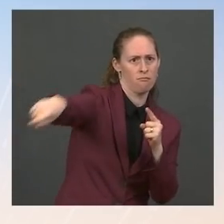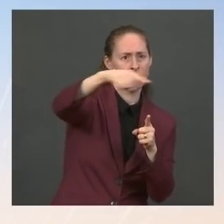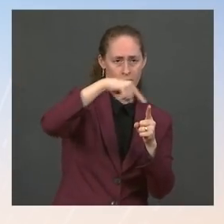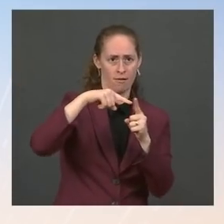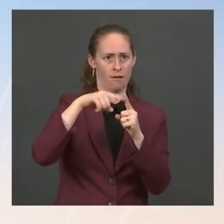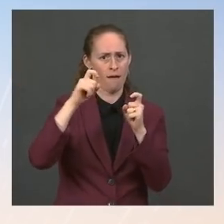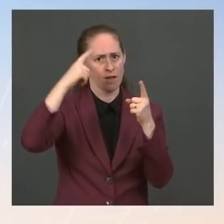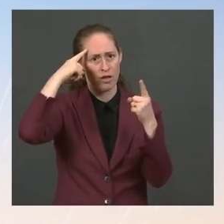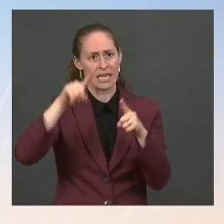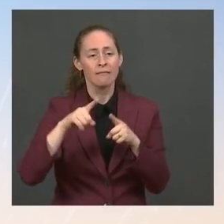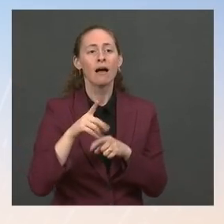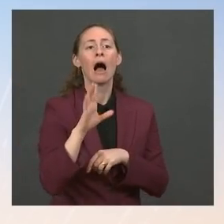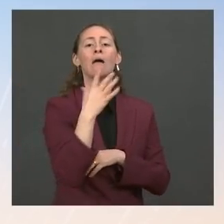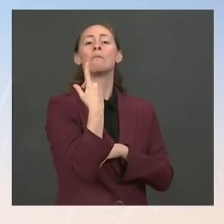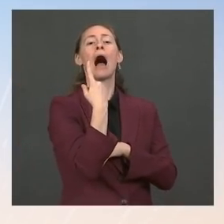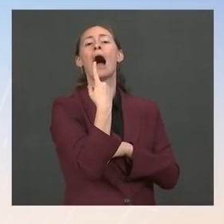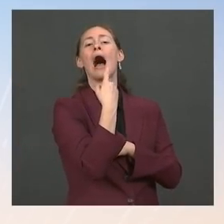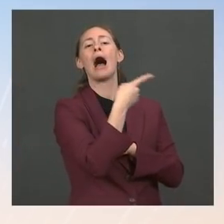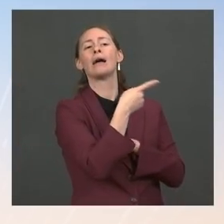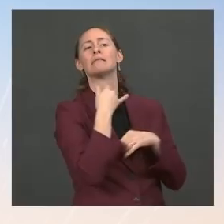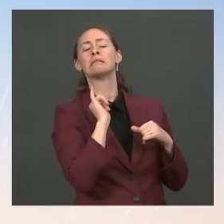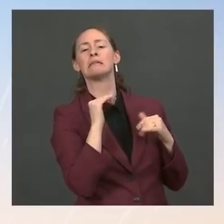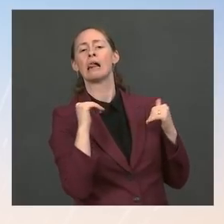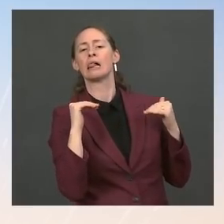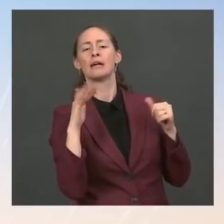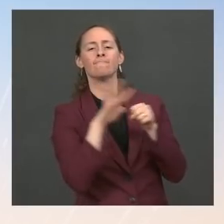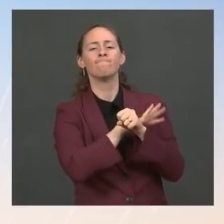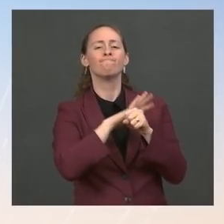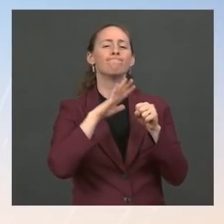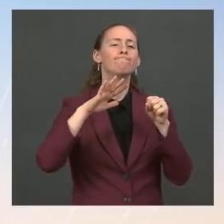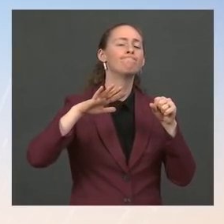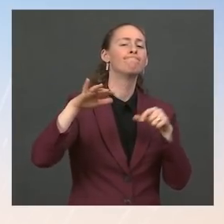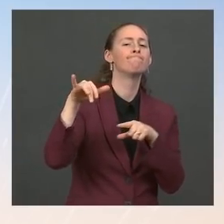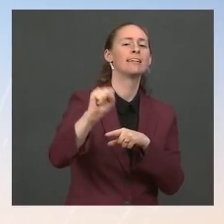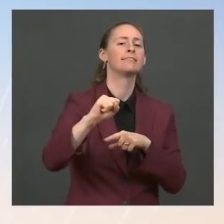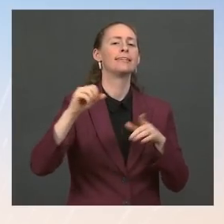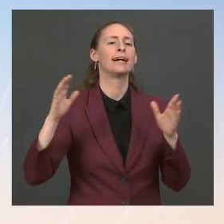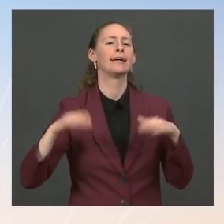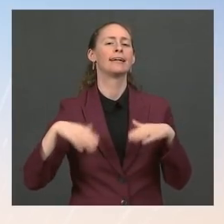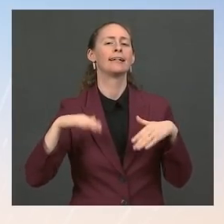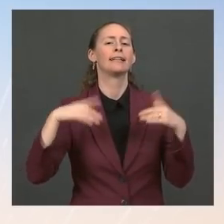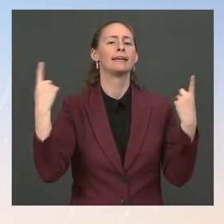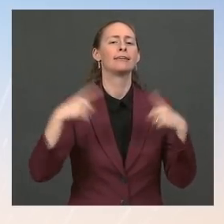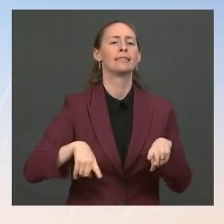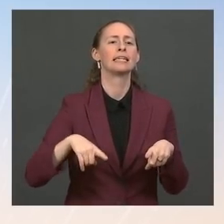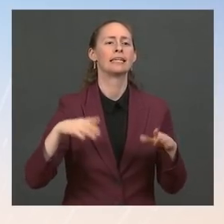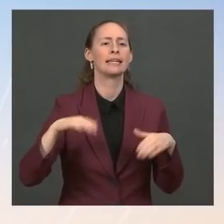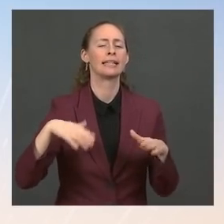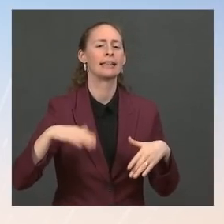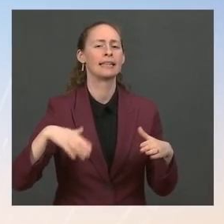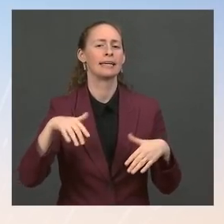and has not yet joined the consensus. And our hope is certainly that we move past this impasse, that it is resolved,